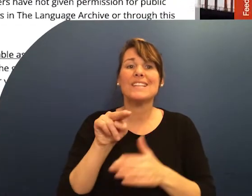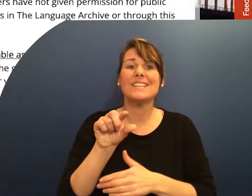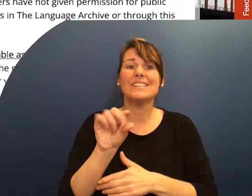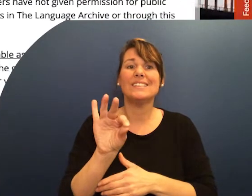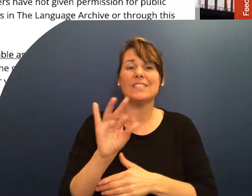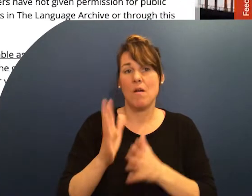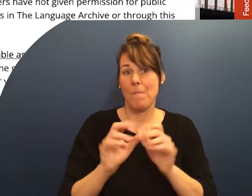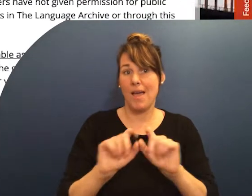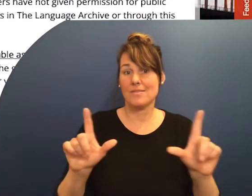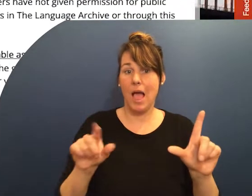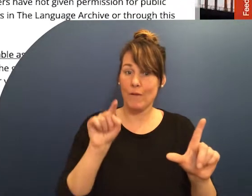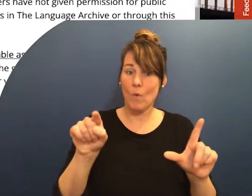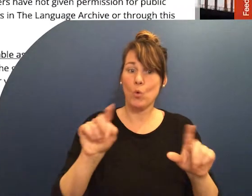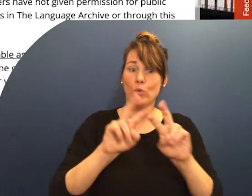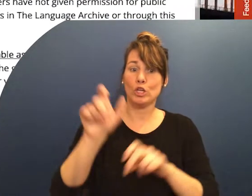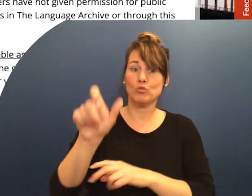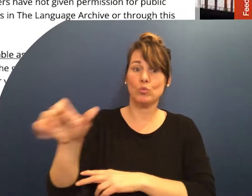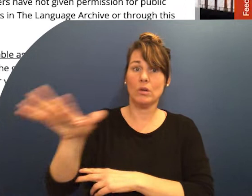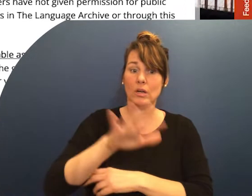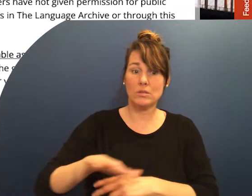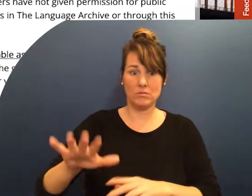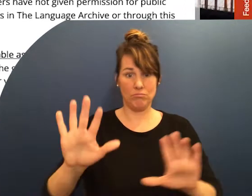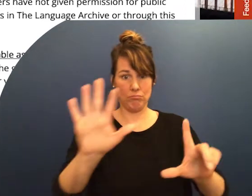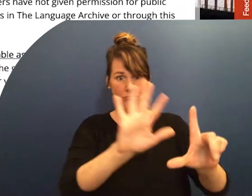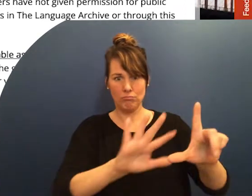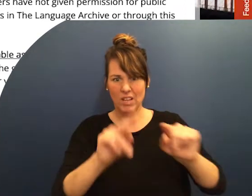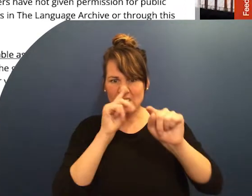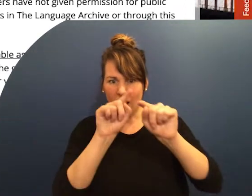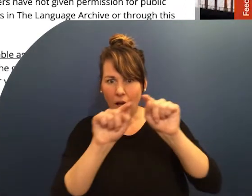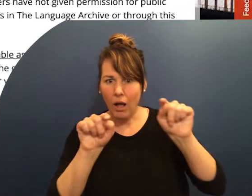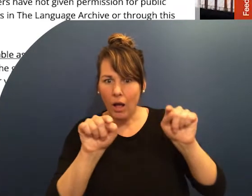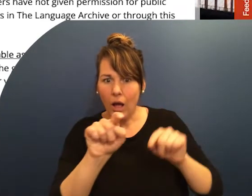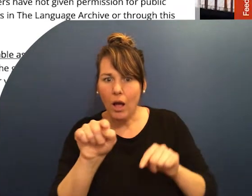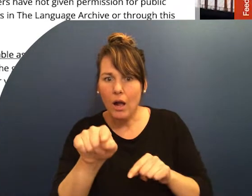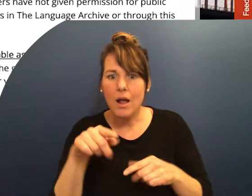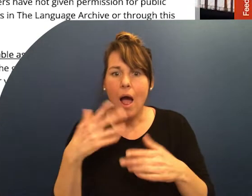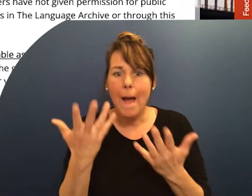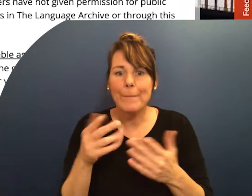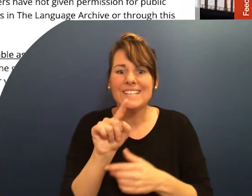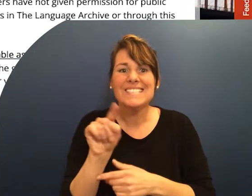one of the websites of Corpus EGT but on this website you will find